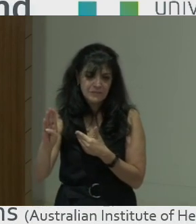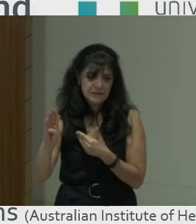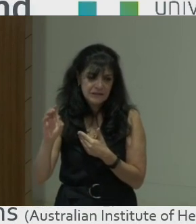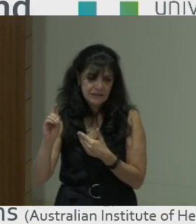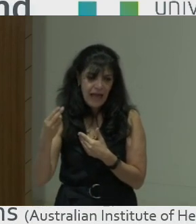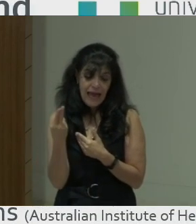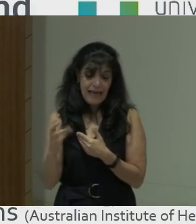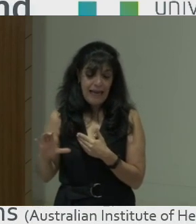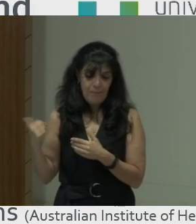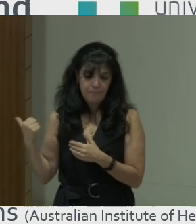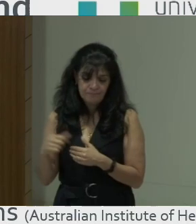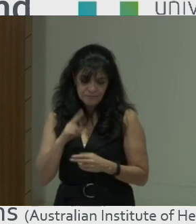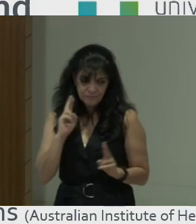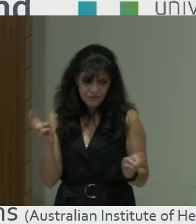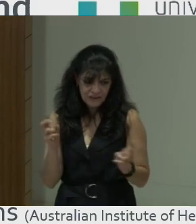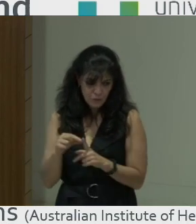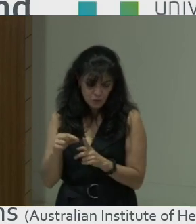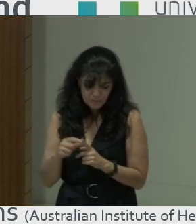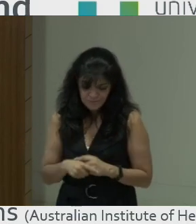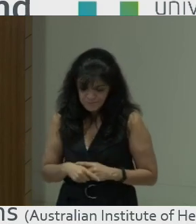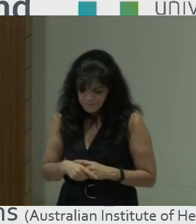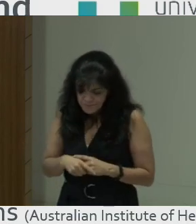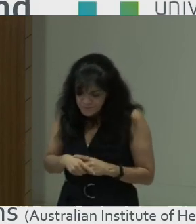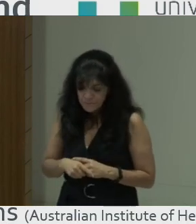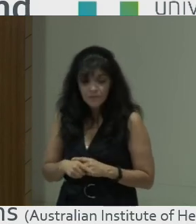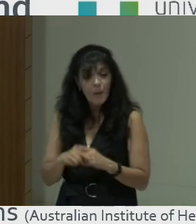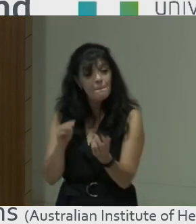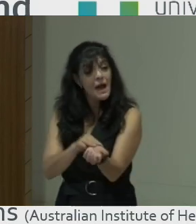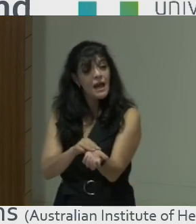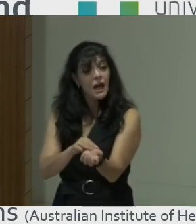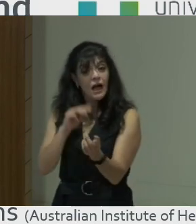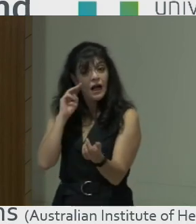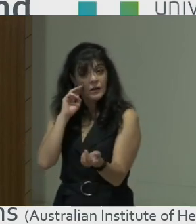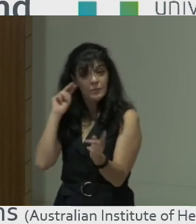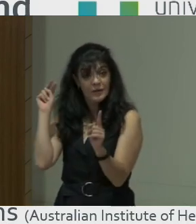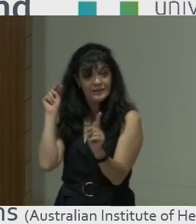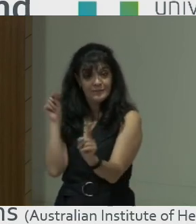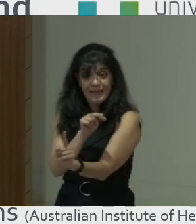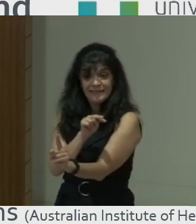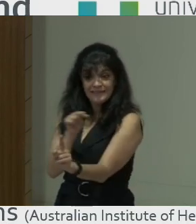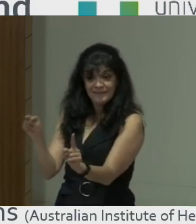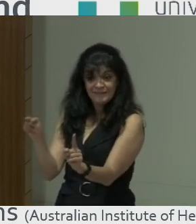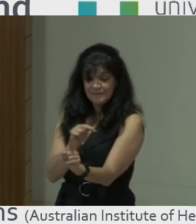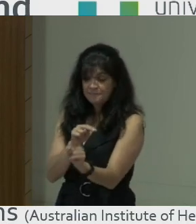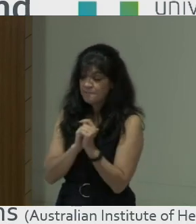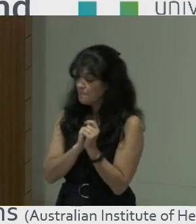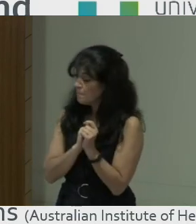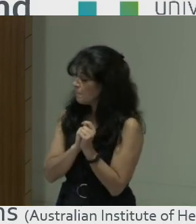So if we look from a medical perspective, the doctors often don't